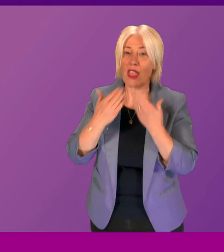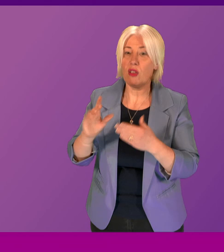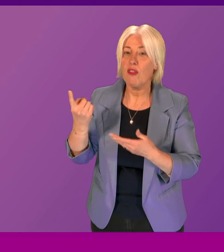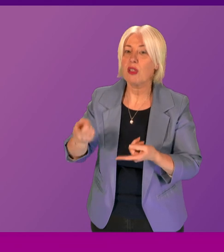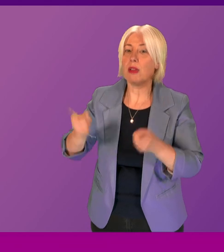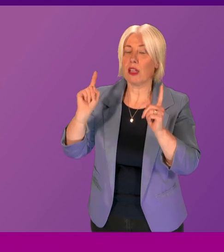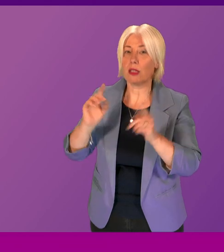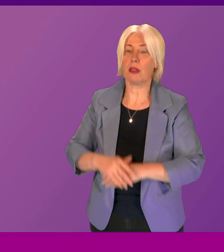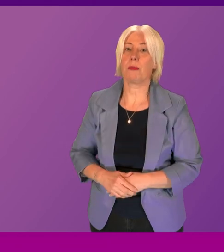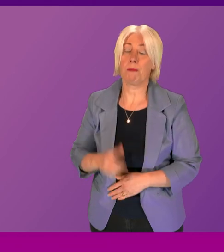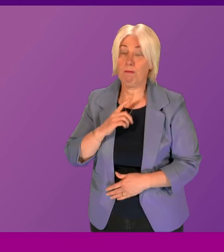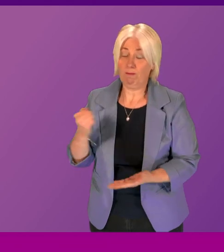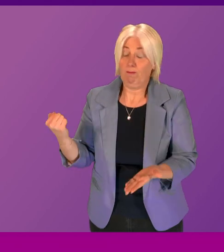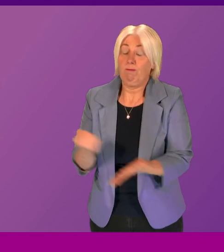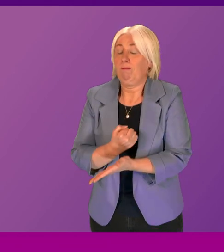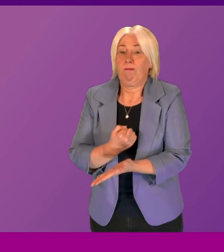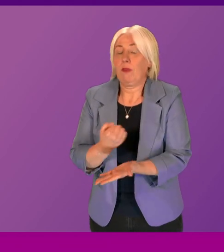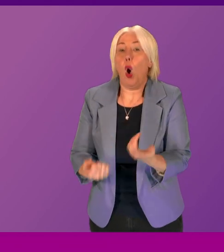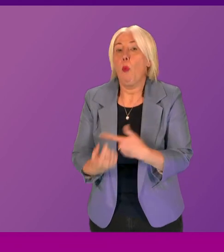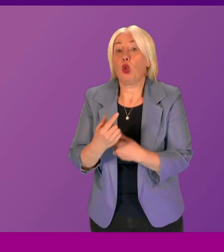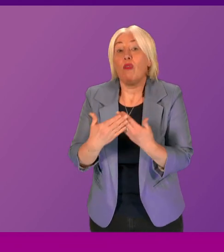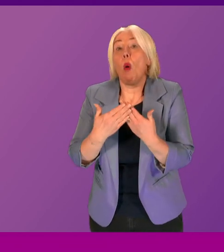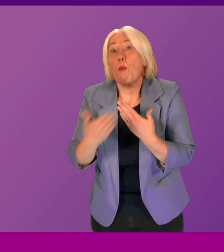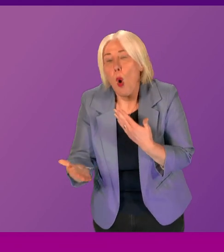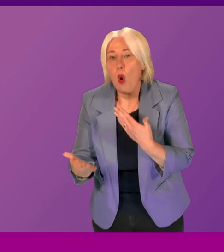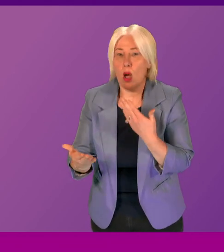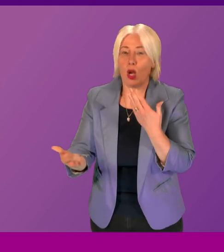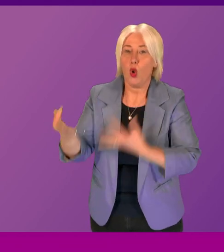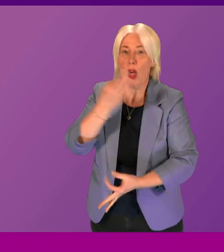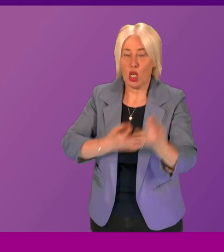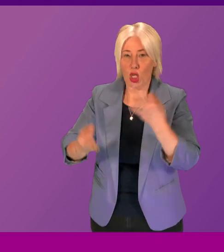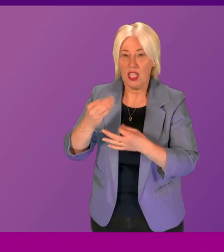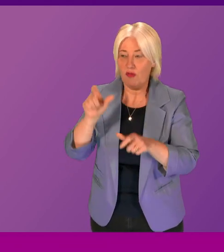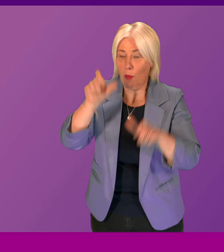Unfortunately, the opportunity for more elected members to represent their constituents by